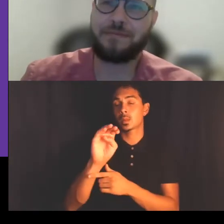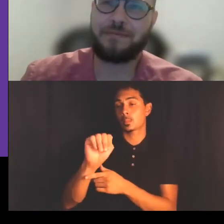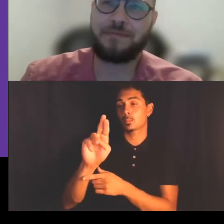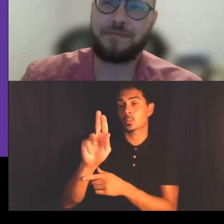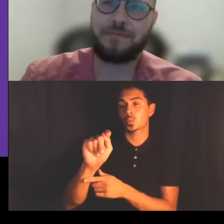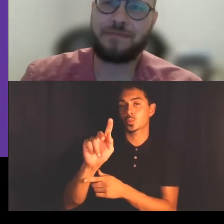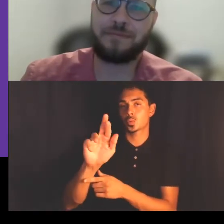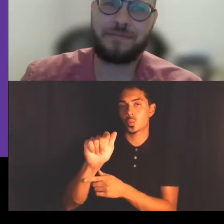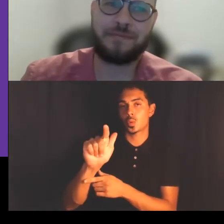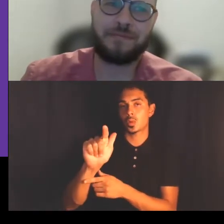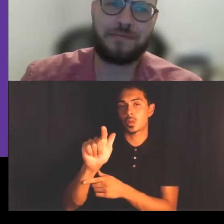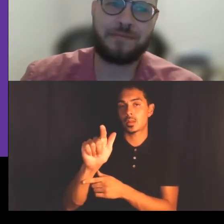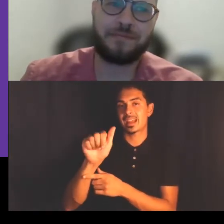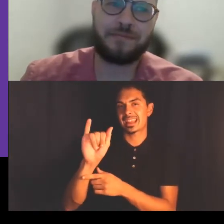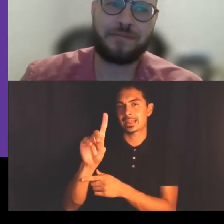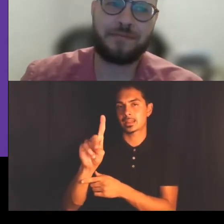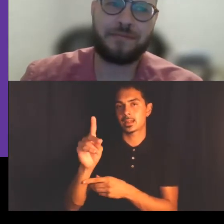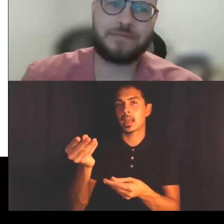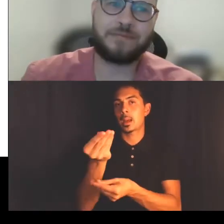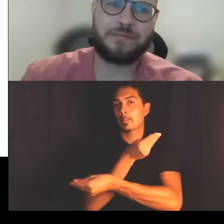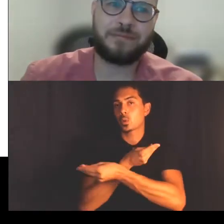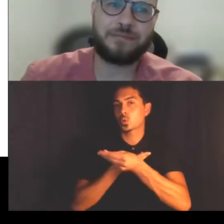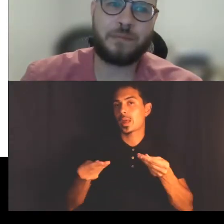So there are some things that I'd like to share with y'all